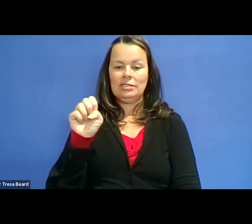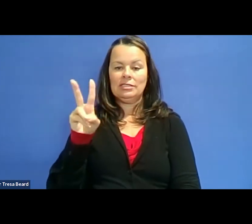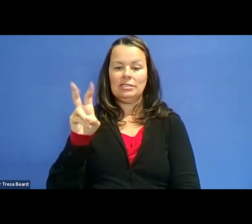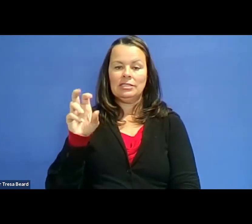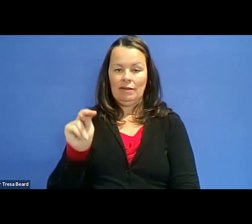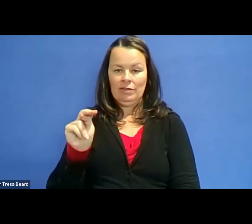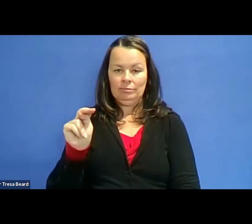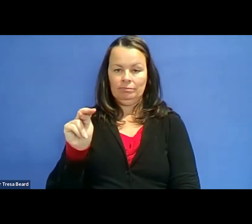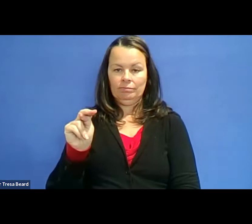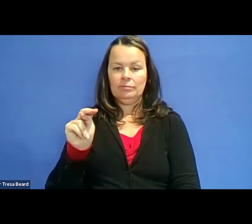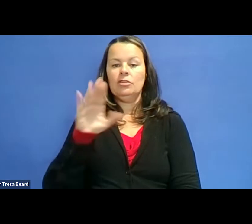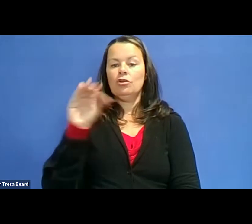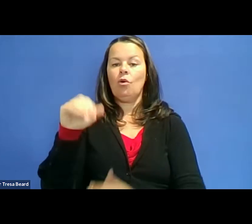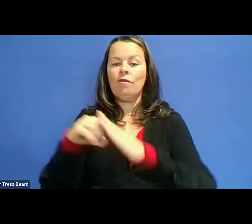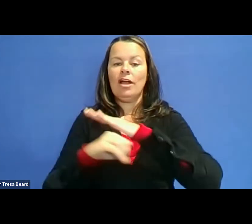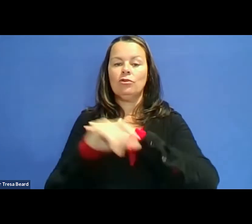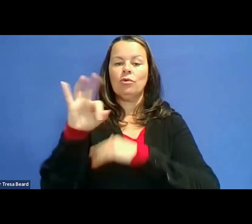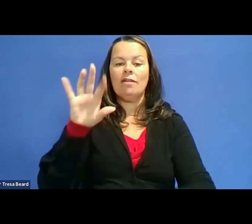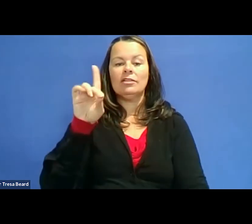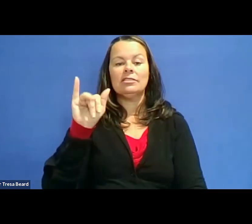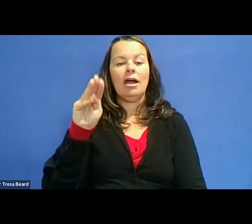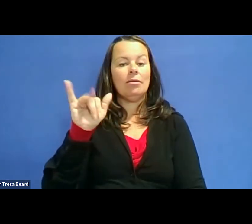This is Diamond webinar series and today is very special as